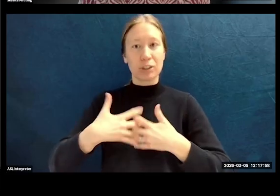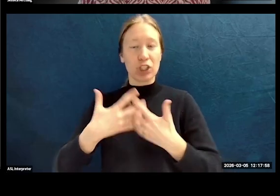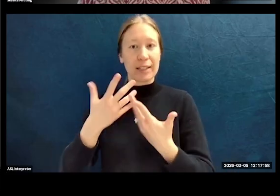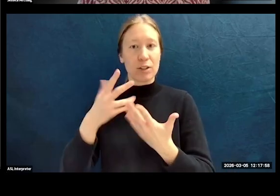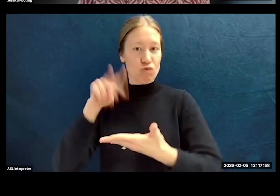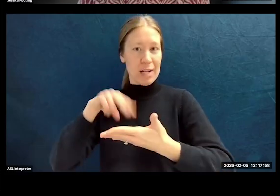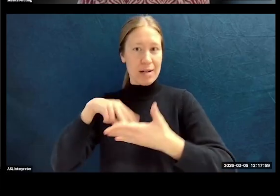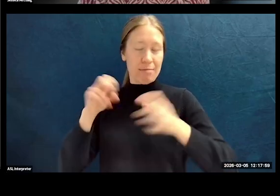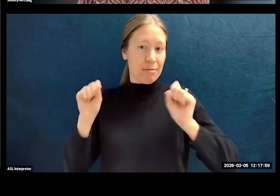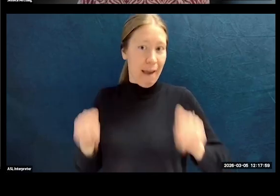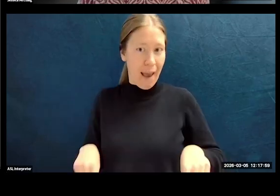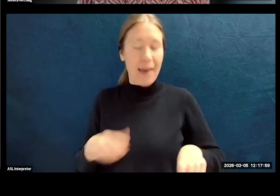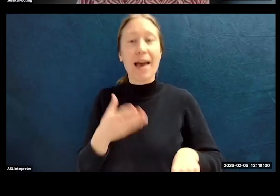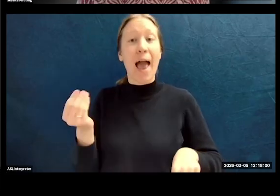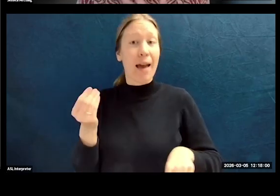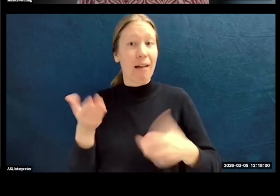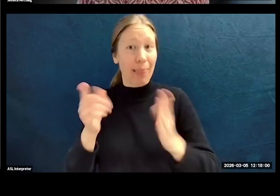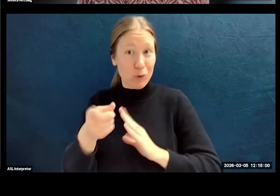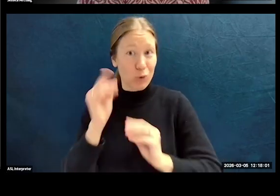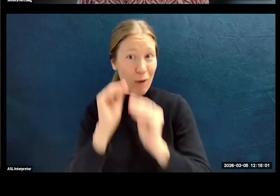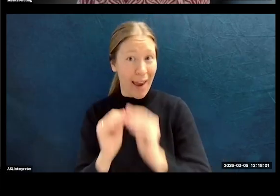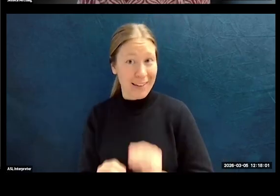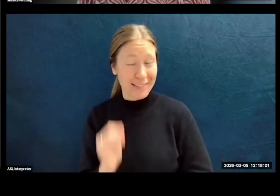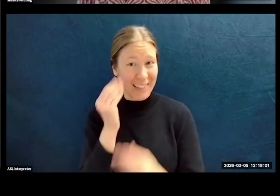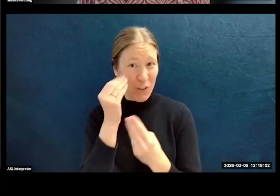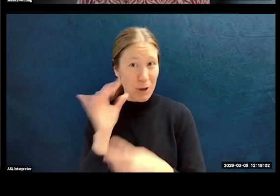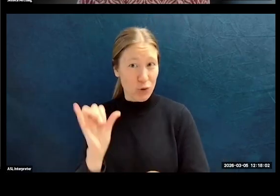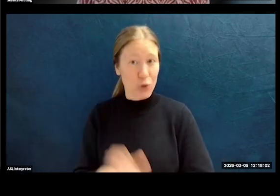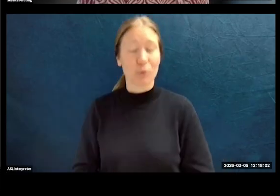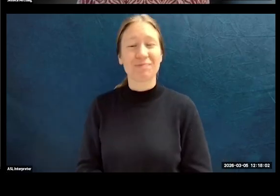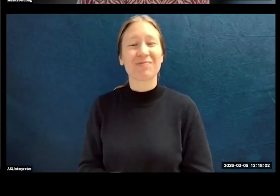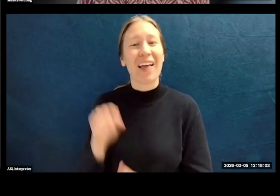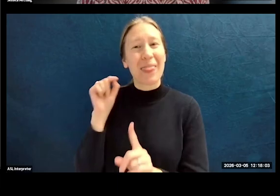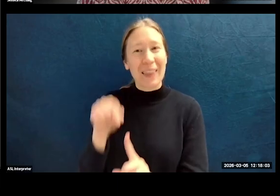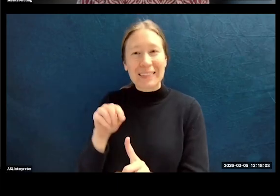to the content that is pulled out. This function doesn't work so well anymore on Mac systems.